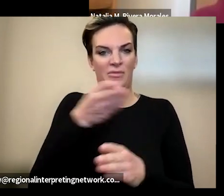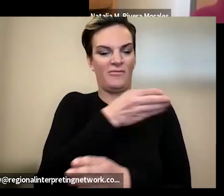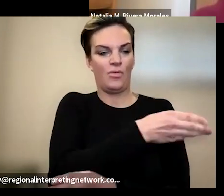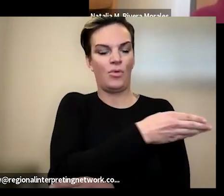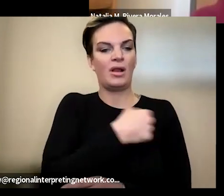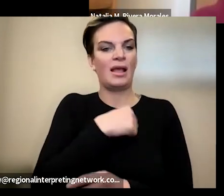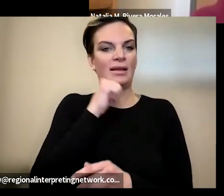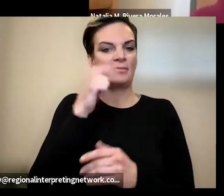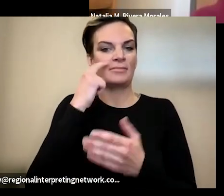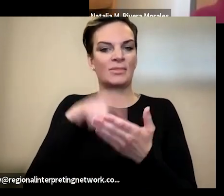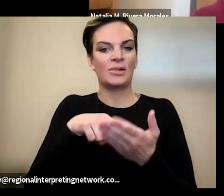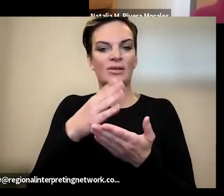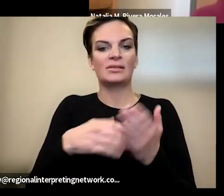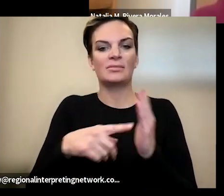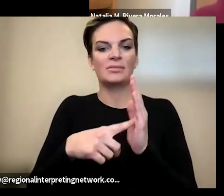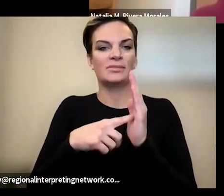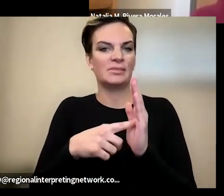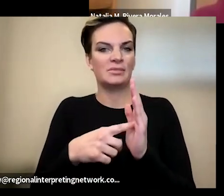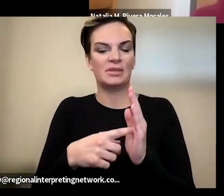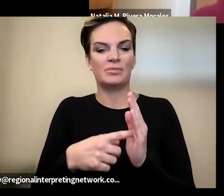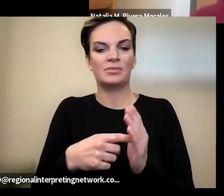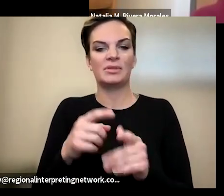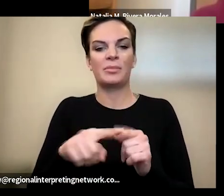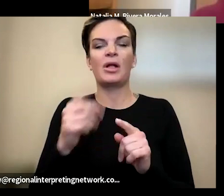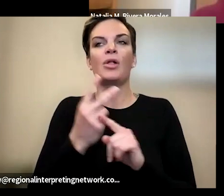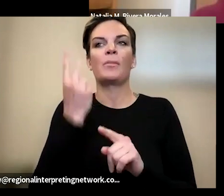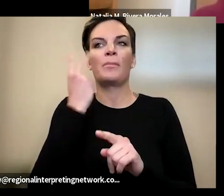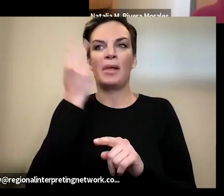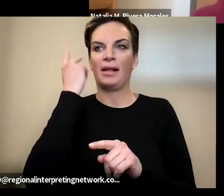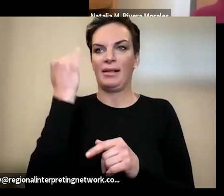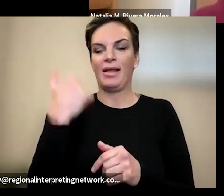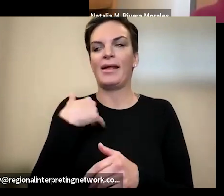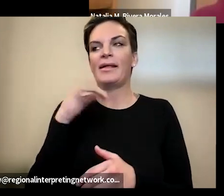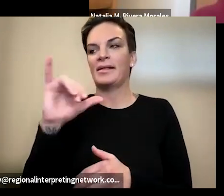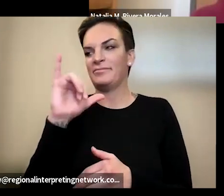time as symptoms of an autoimmune disease, but in hindsight I can look back and say, "Oh actually this